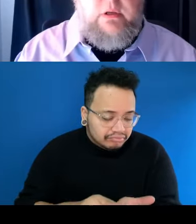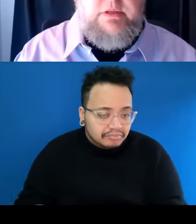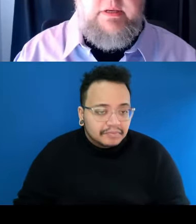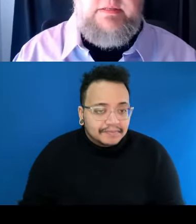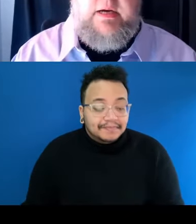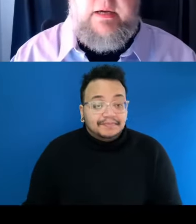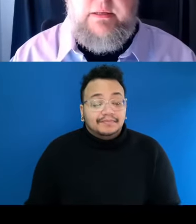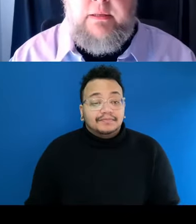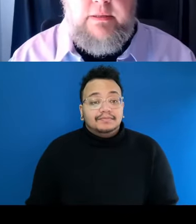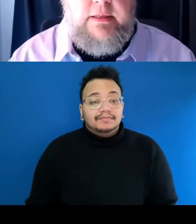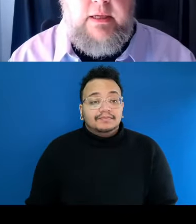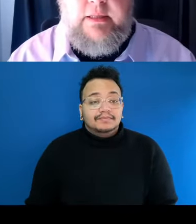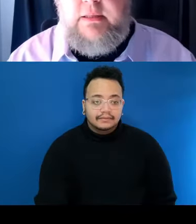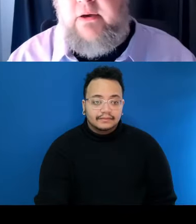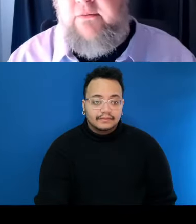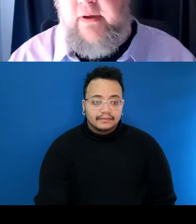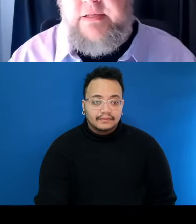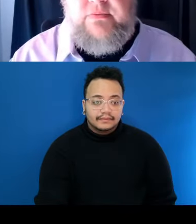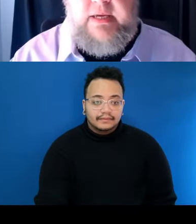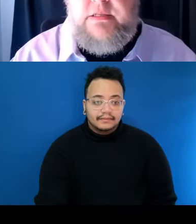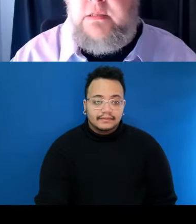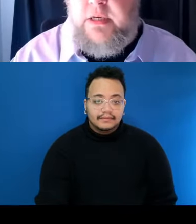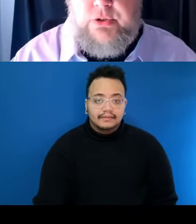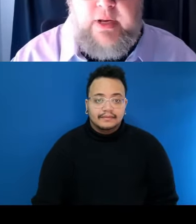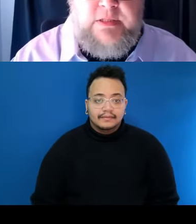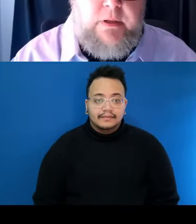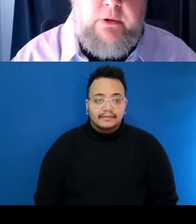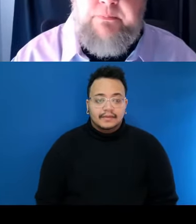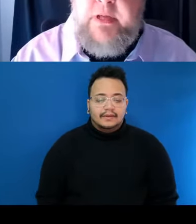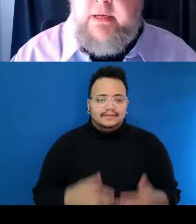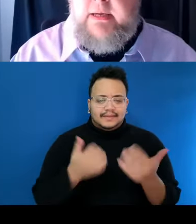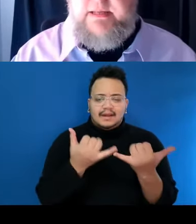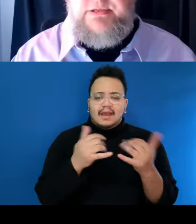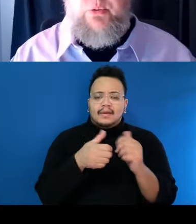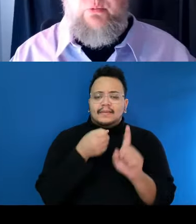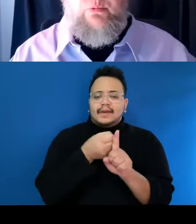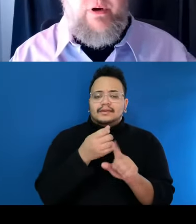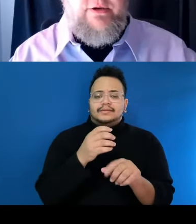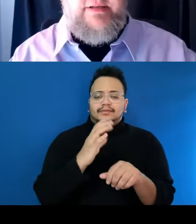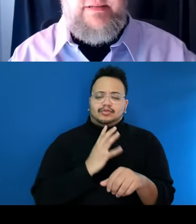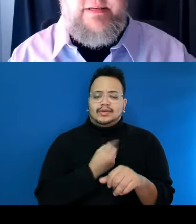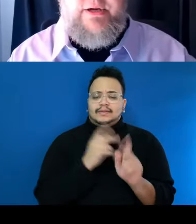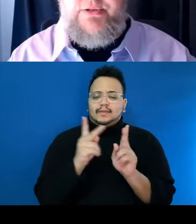So, we're gonna look next at the effects of ACEs on trans people. And so what you're gonna see here